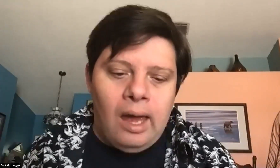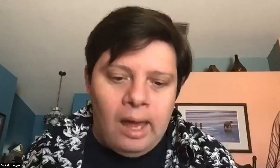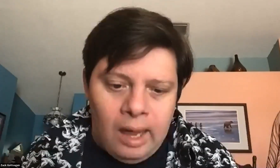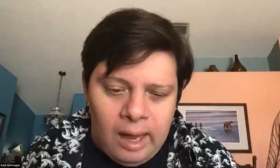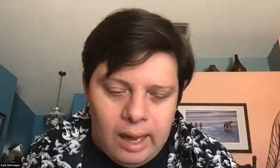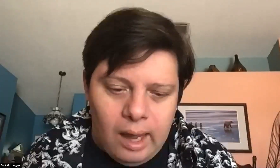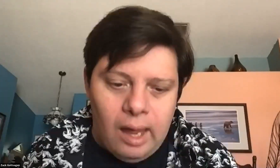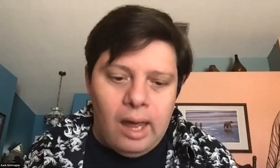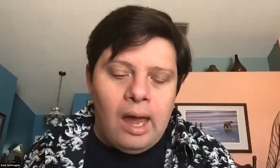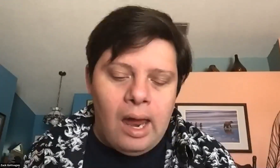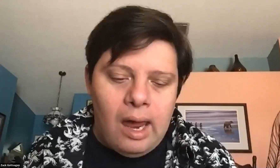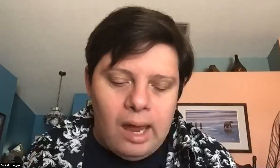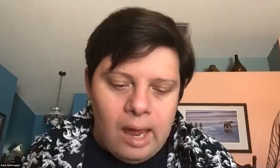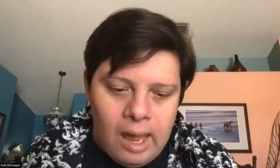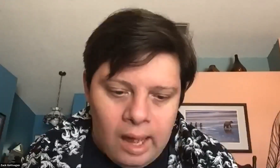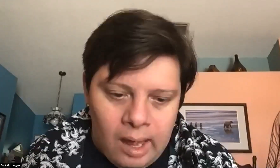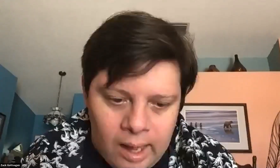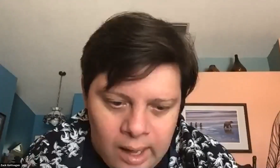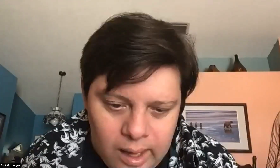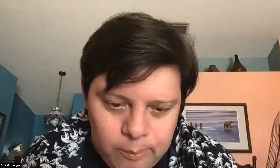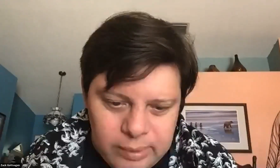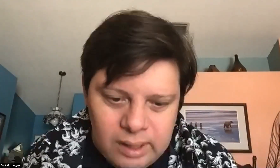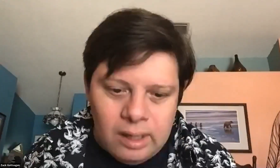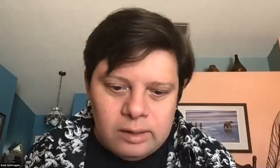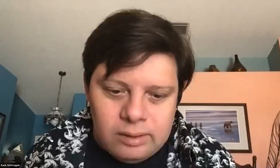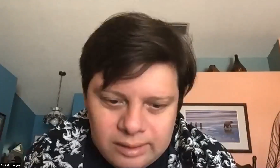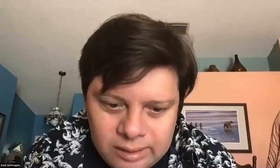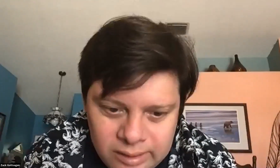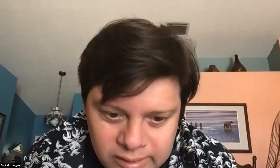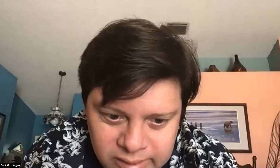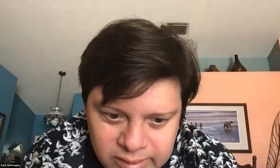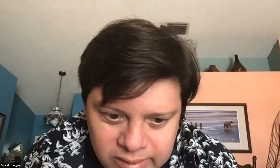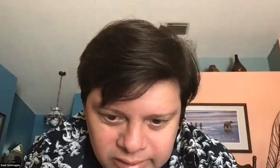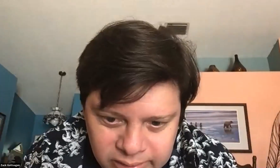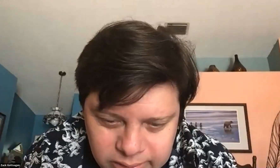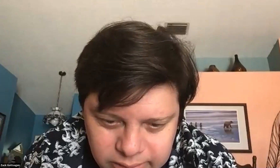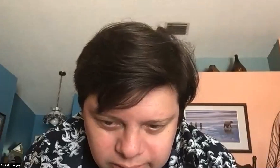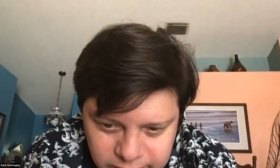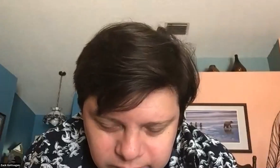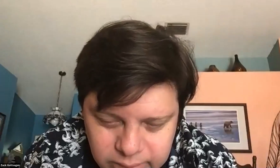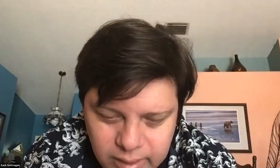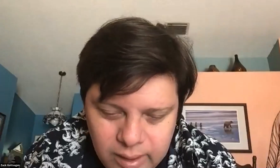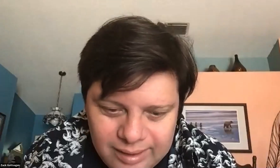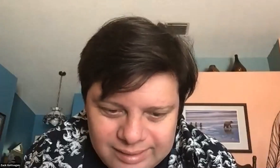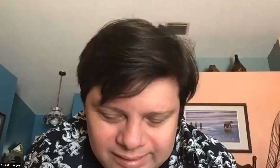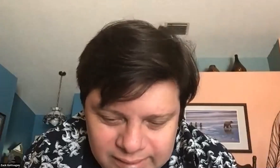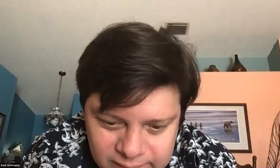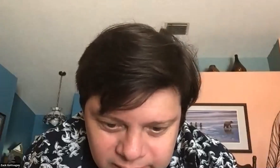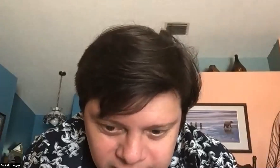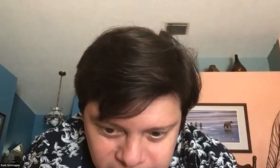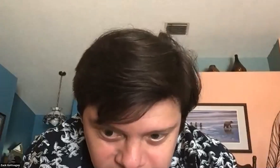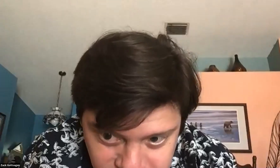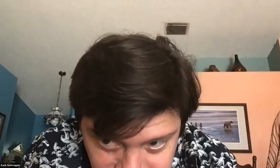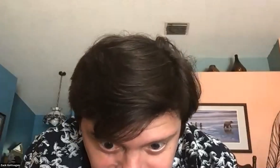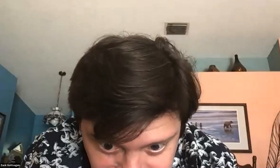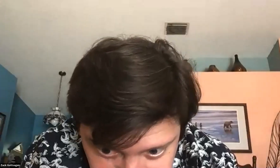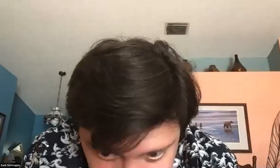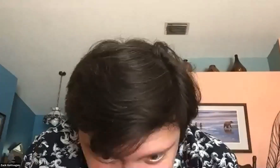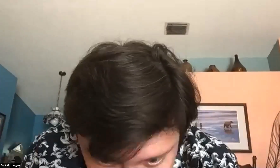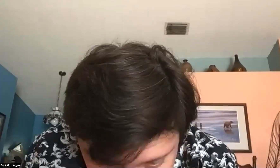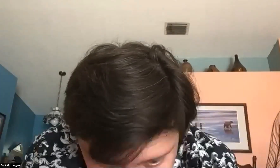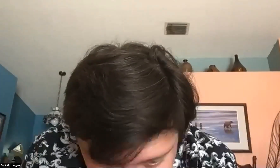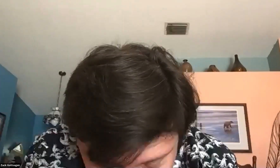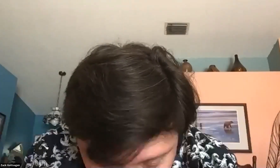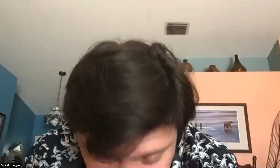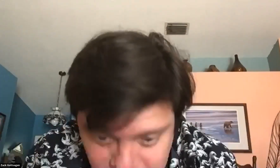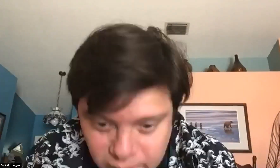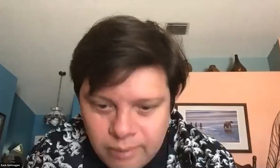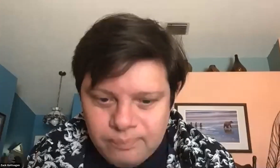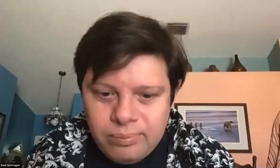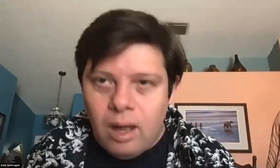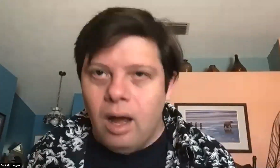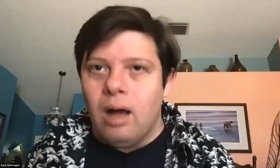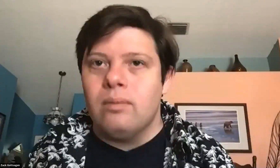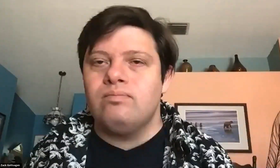the Peanut Butter Falcon